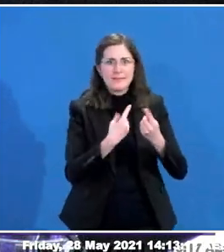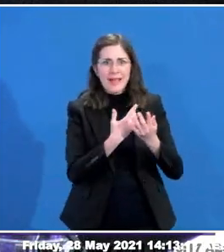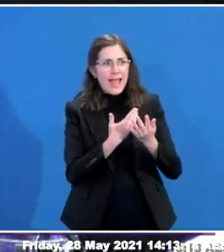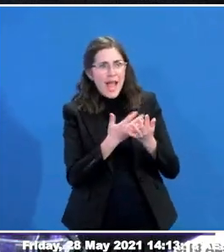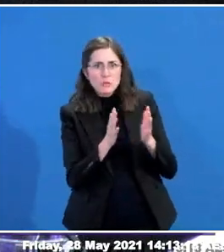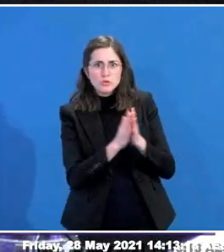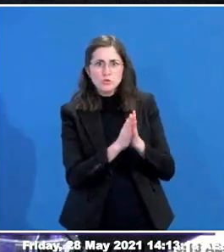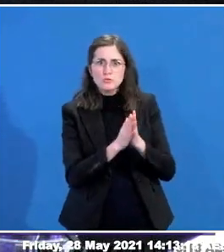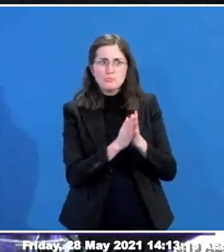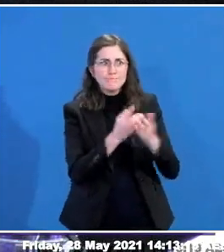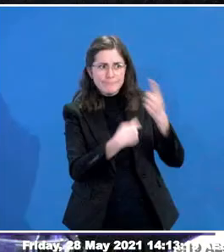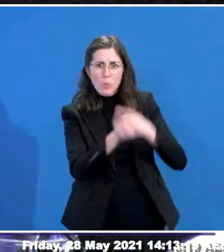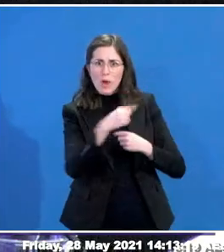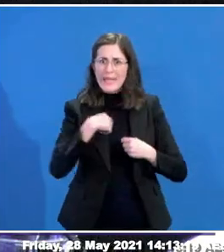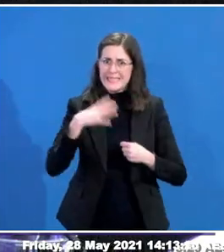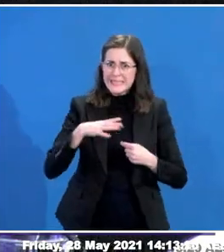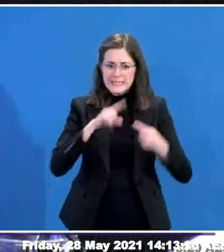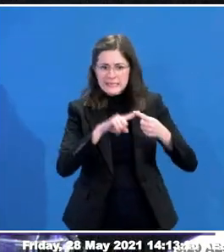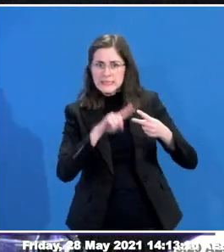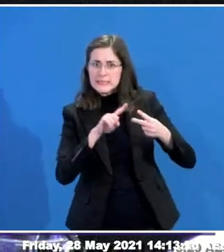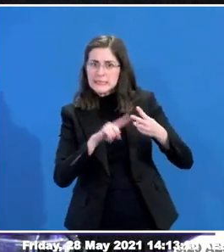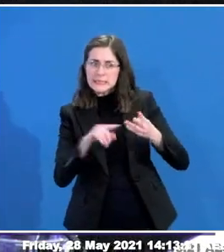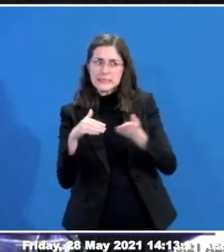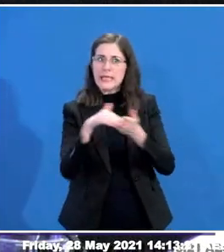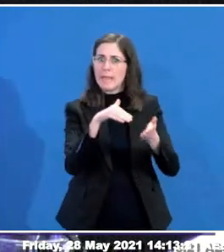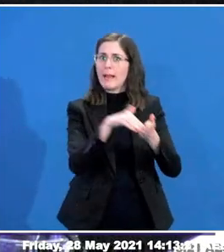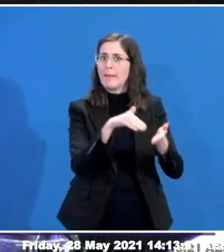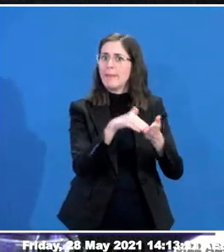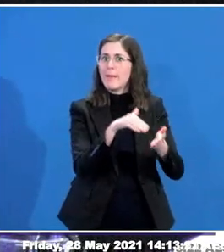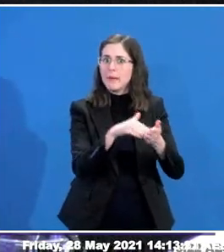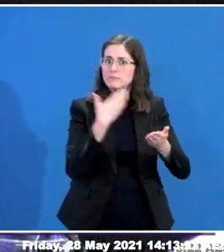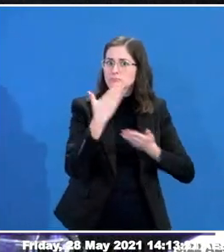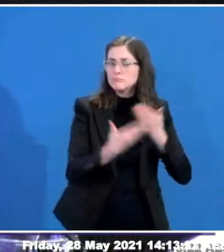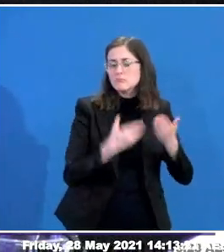planning decisions, decisions over service providers, those sorts of activities.